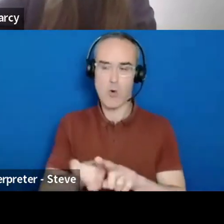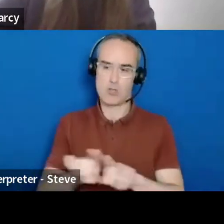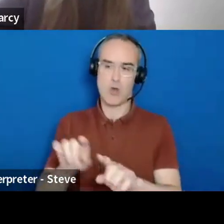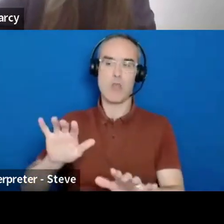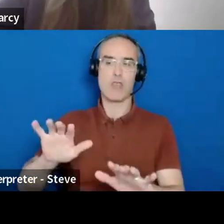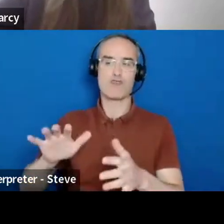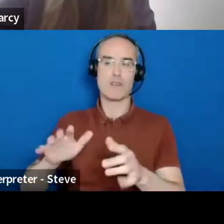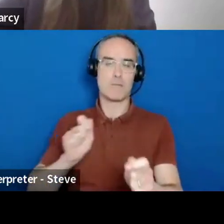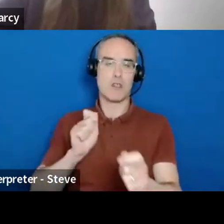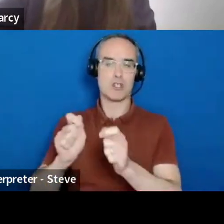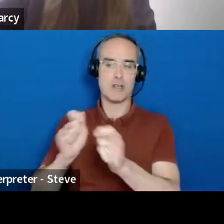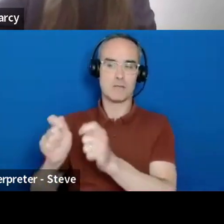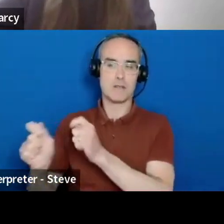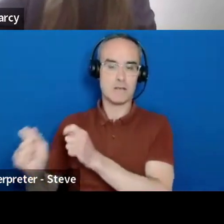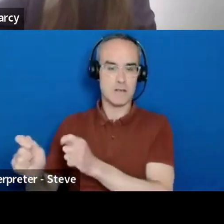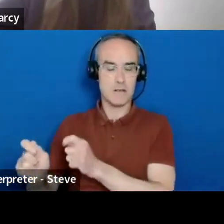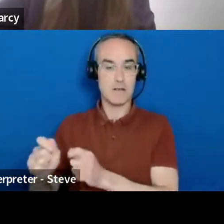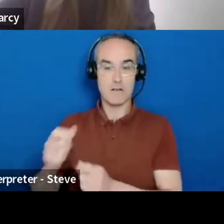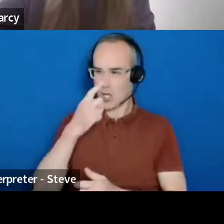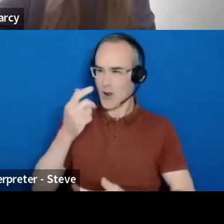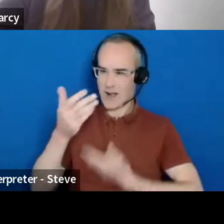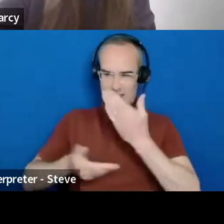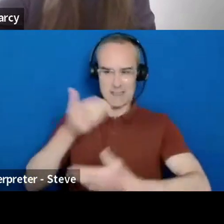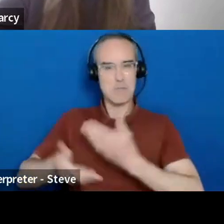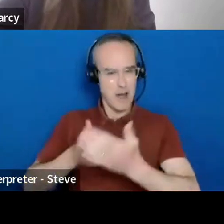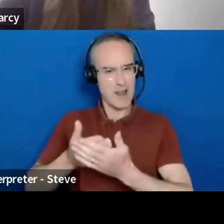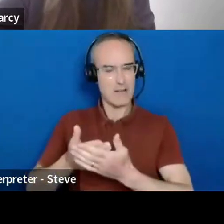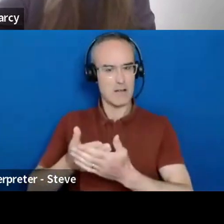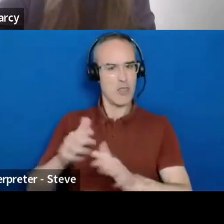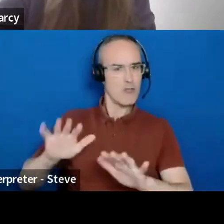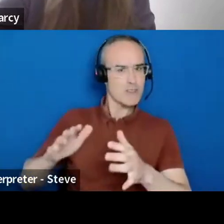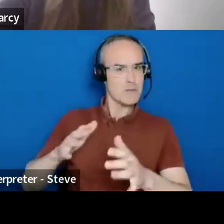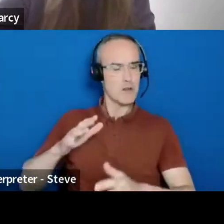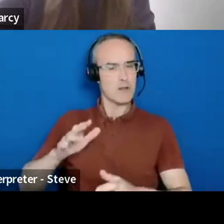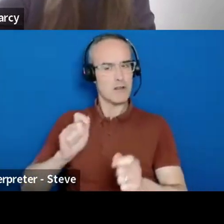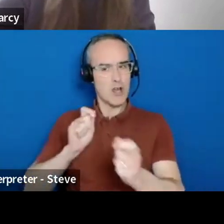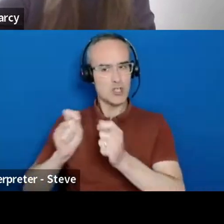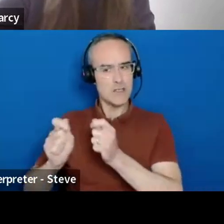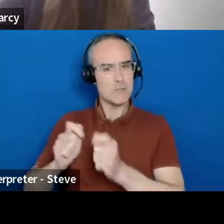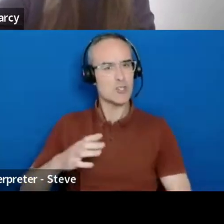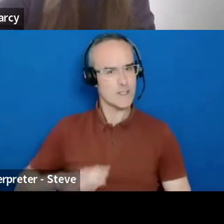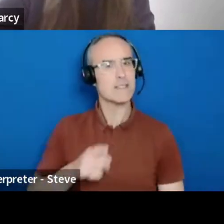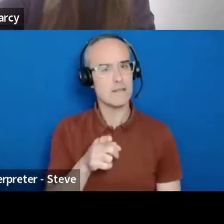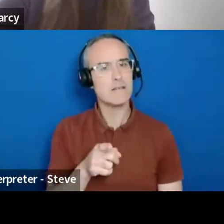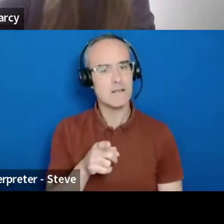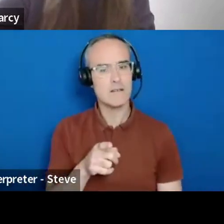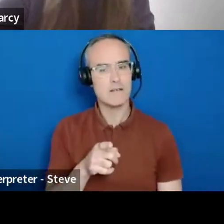maybe get in touch with someone and explain what that is as well so that we've, we can kind of work with people around them type of things.